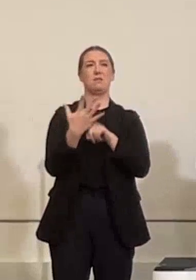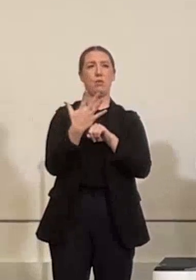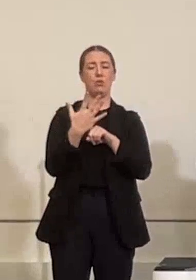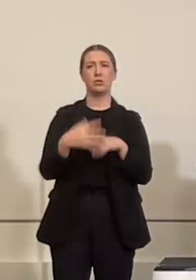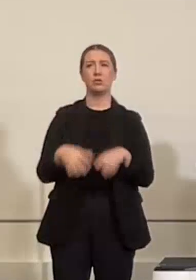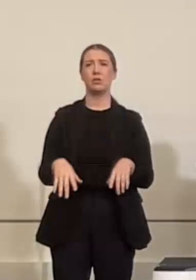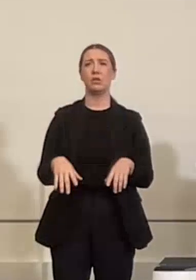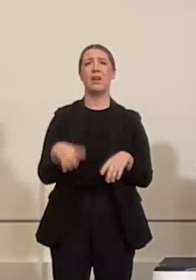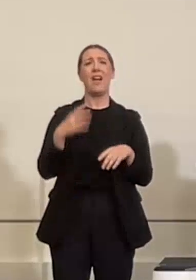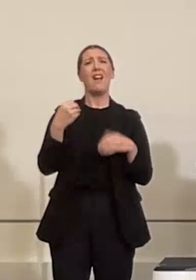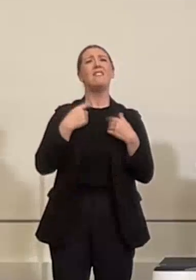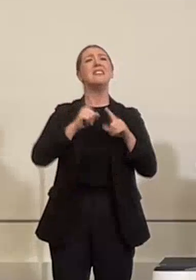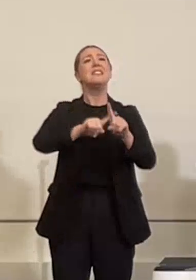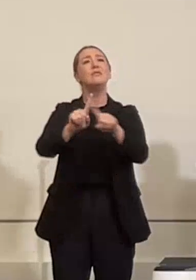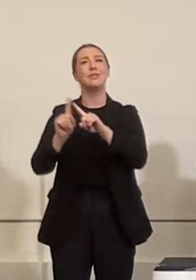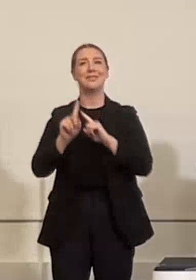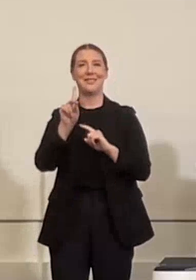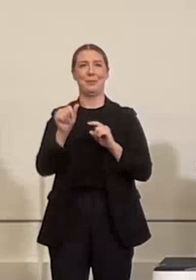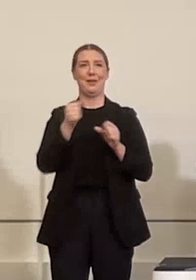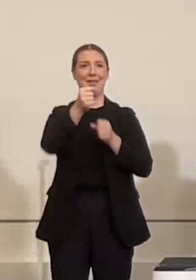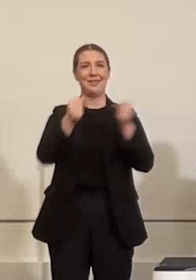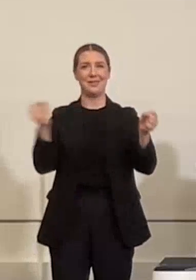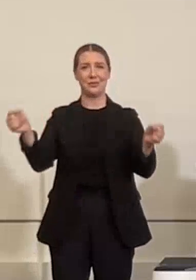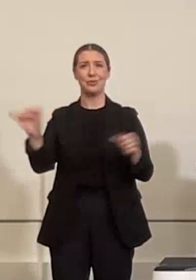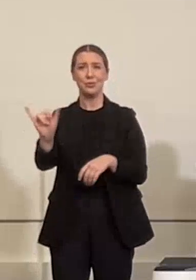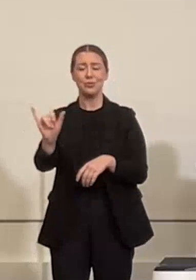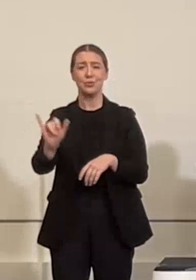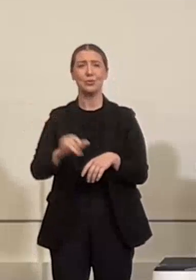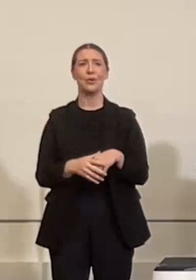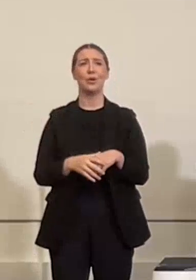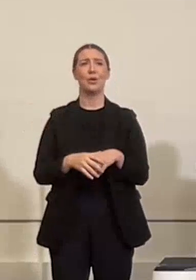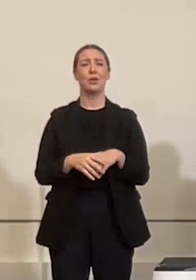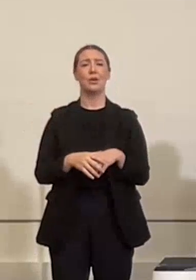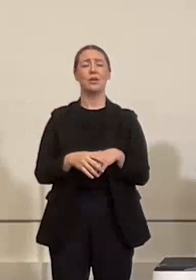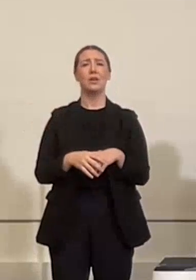disabilities at that, and get them to understand people don't.